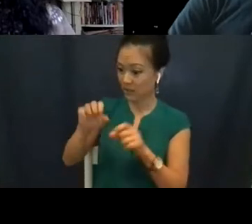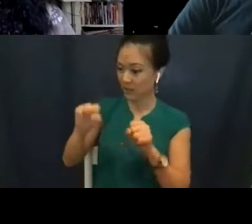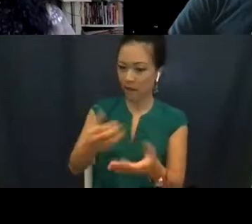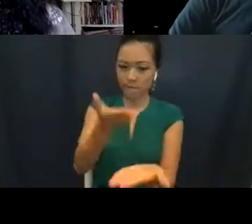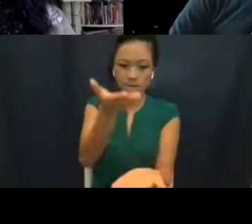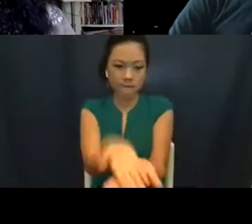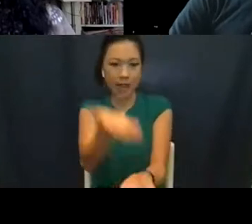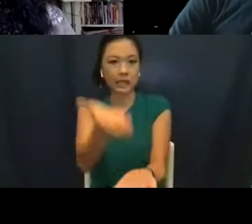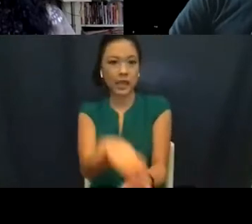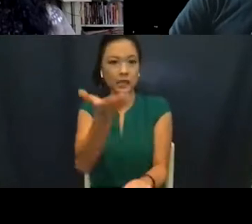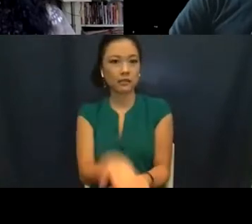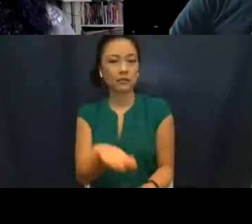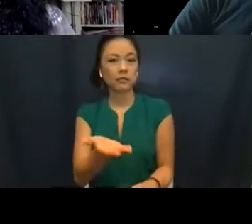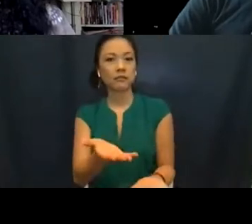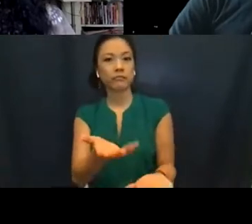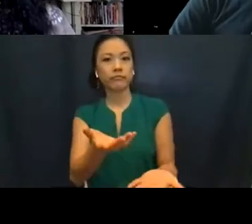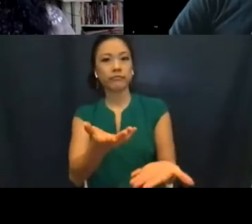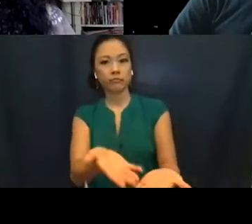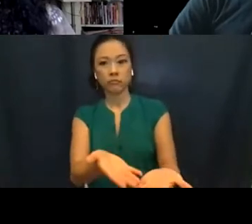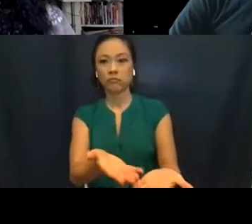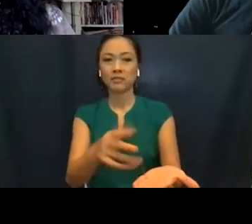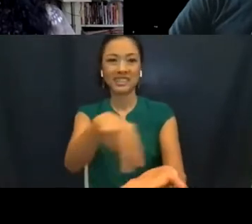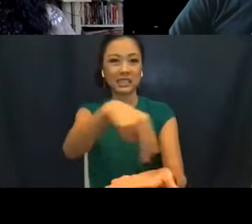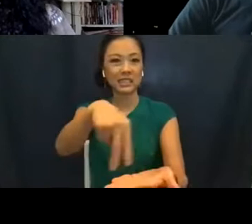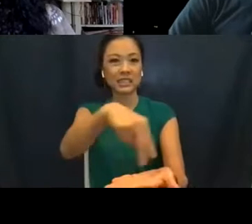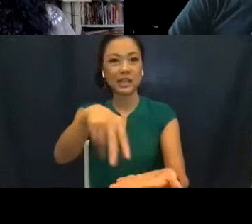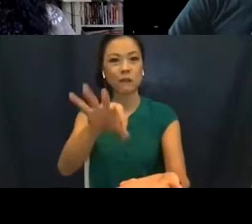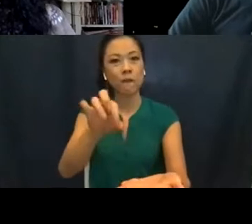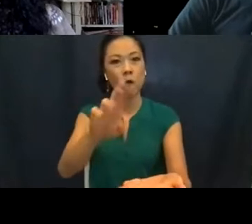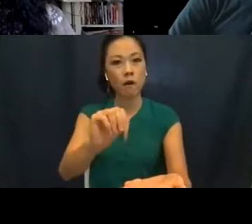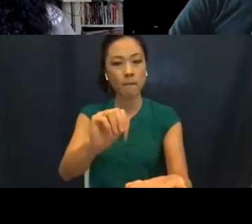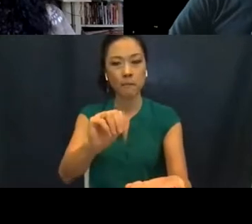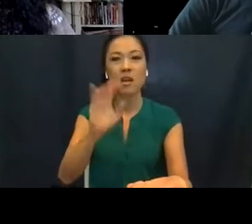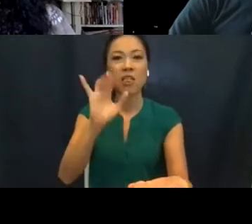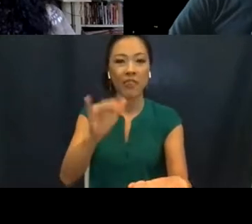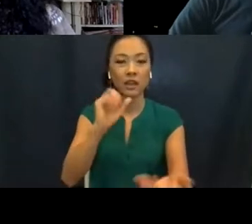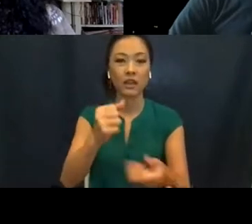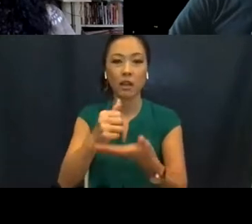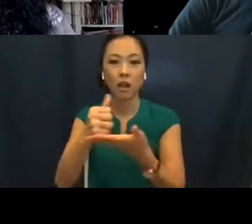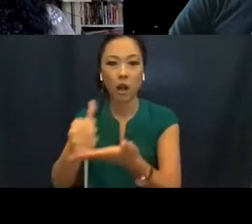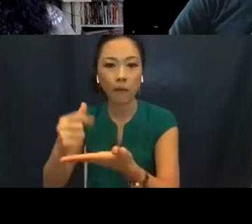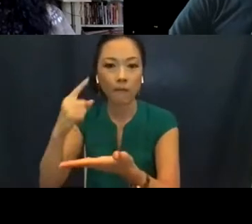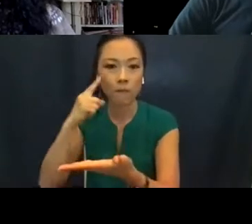purposes, I think can be helpful in this moment. I know that is different from the community